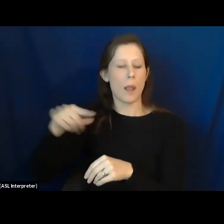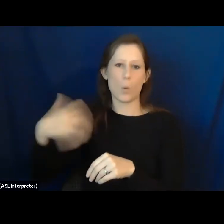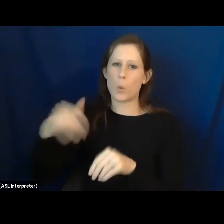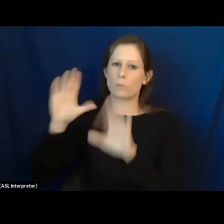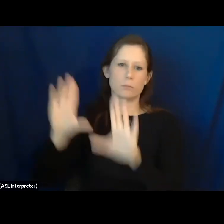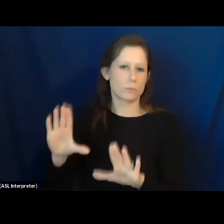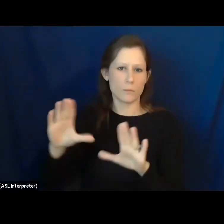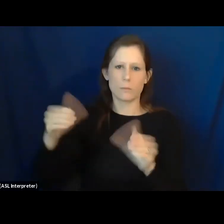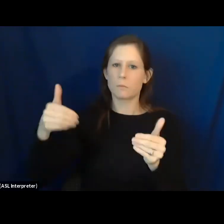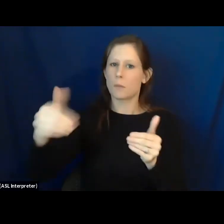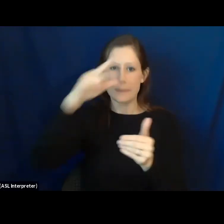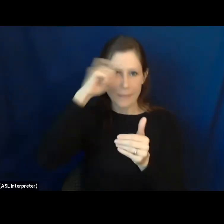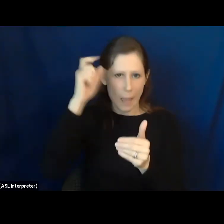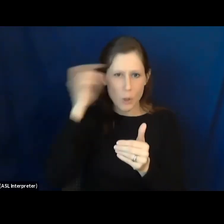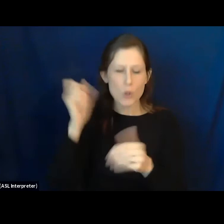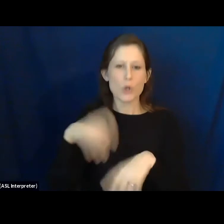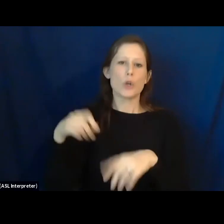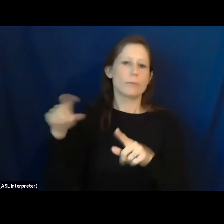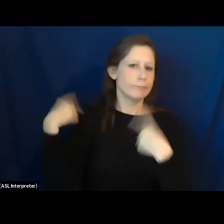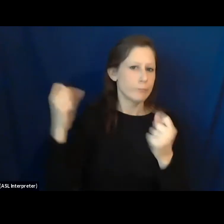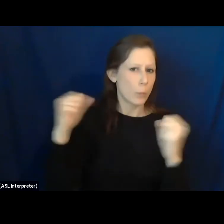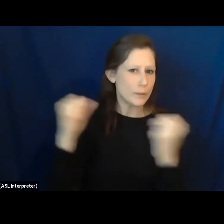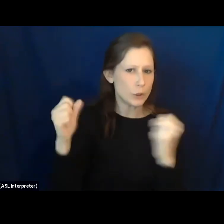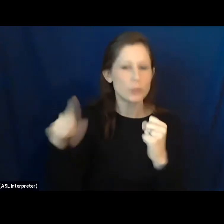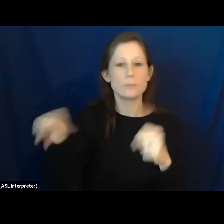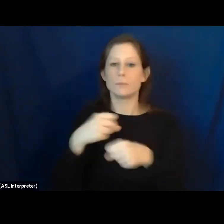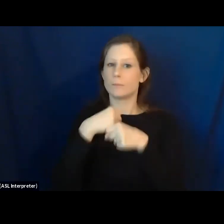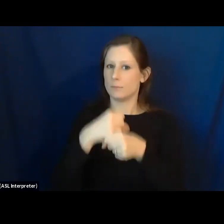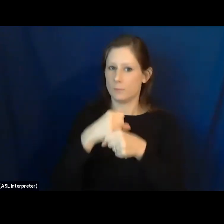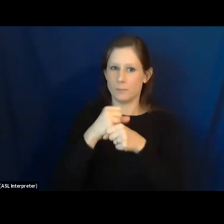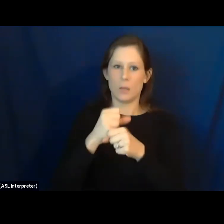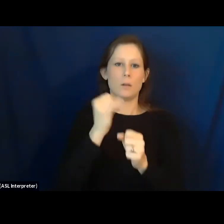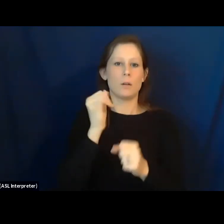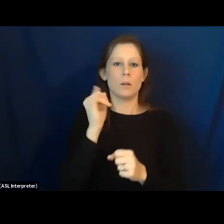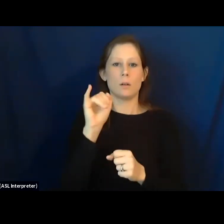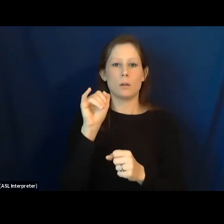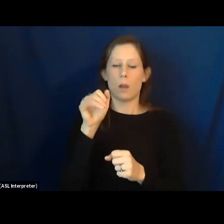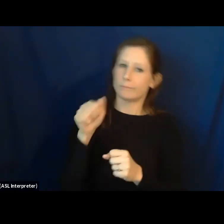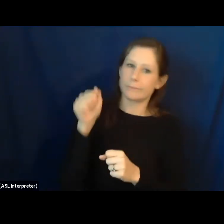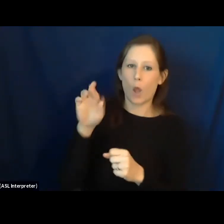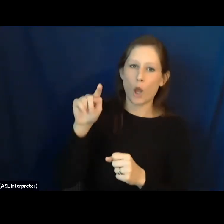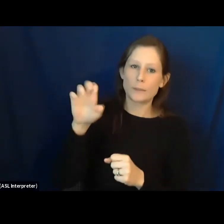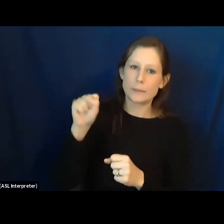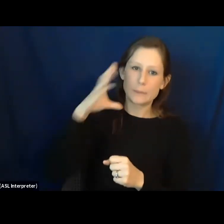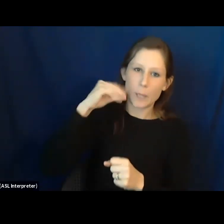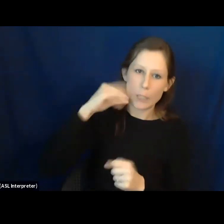of creating arts experiences that people, all people can enjoy. And so we're really